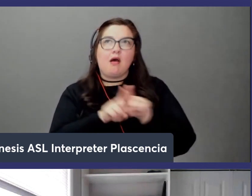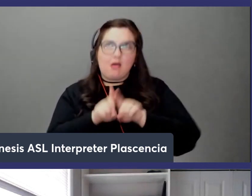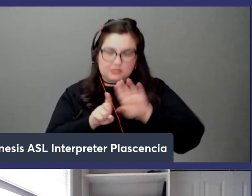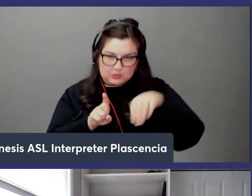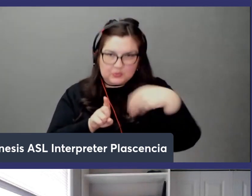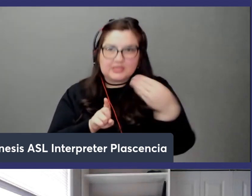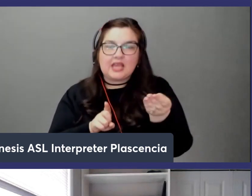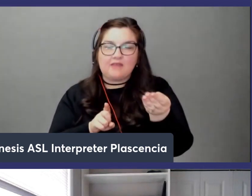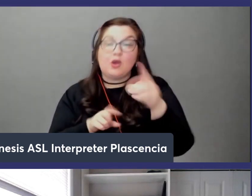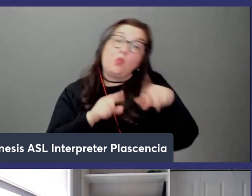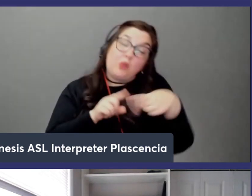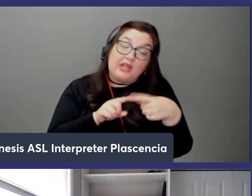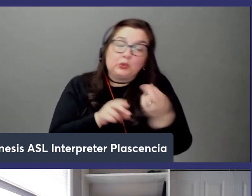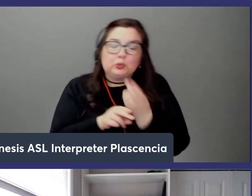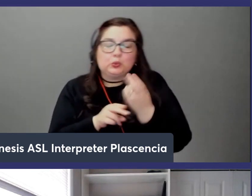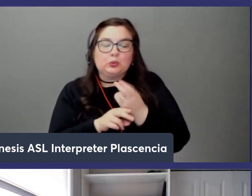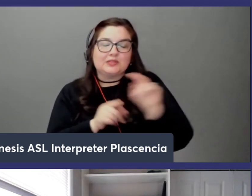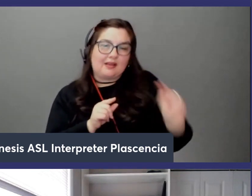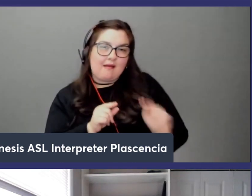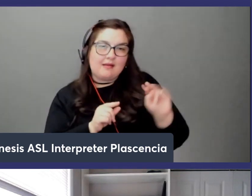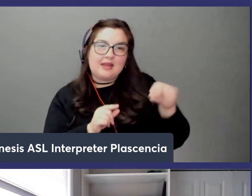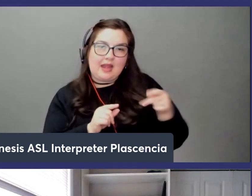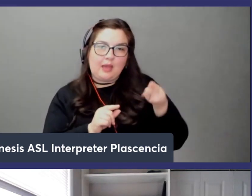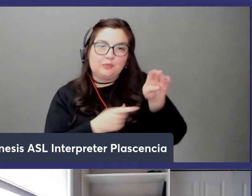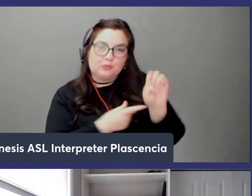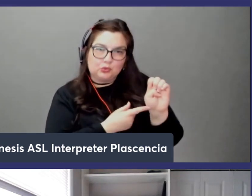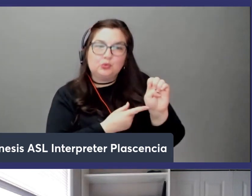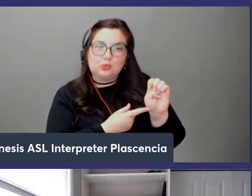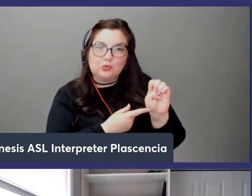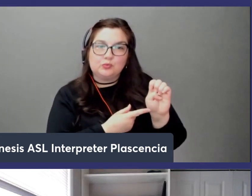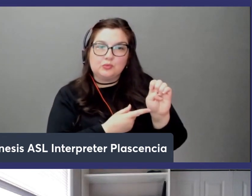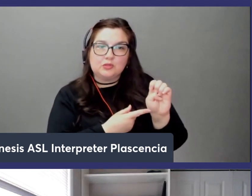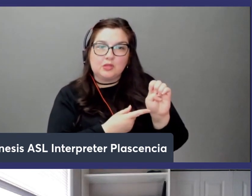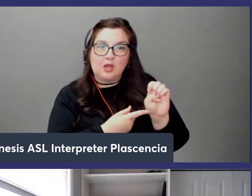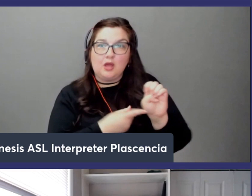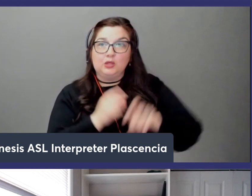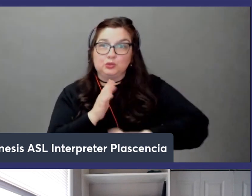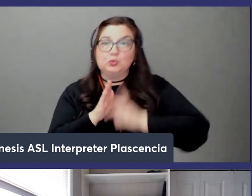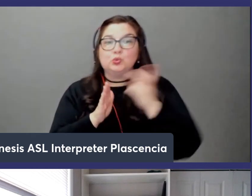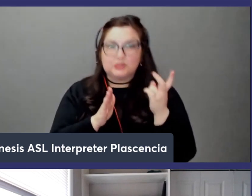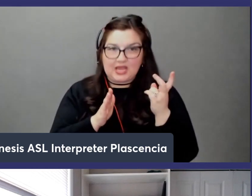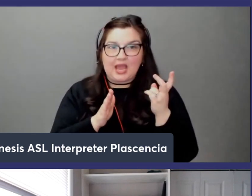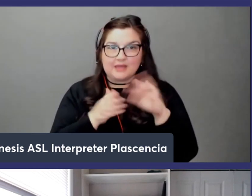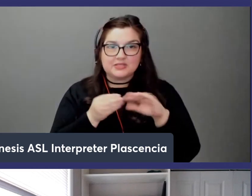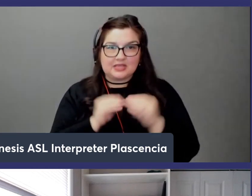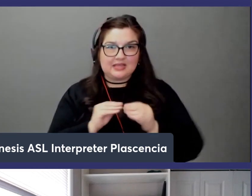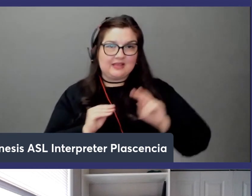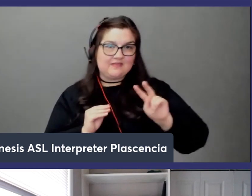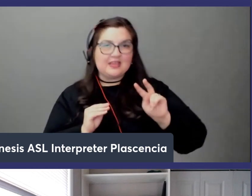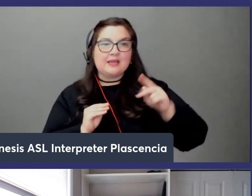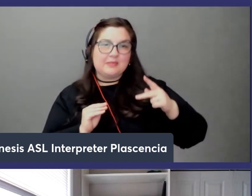When you're using Neptune, you get essentially two times the number of VCPUs for any instance,